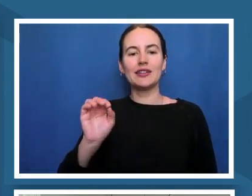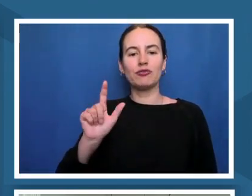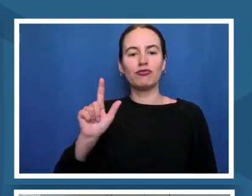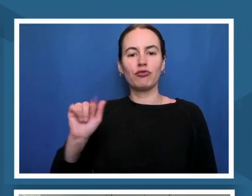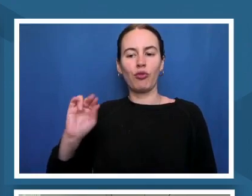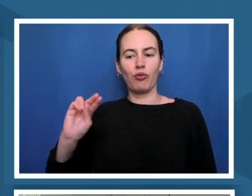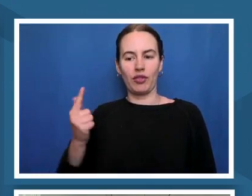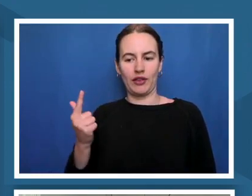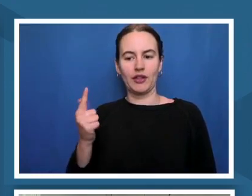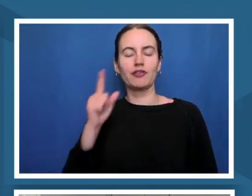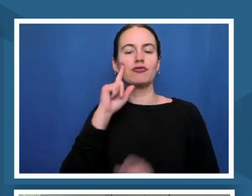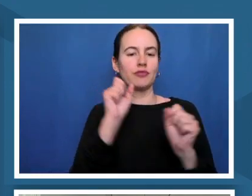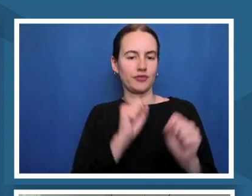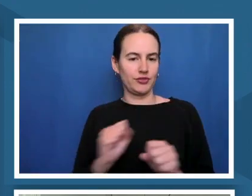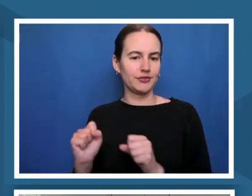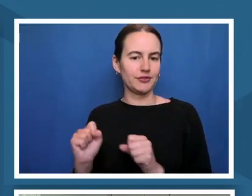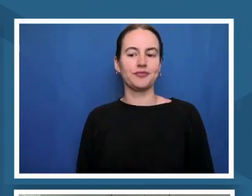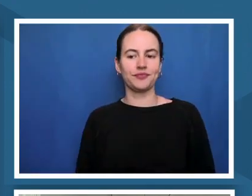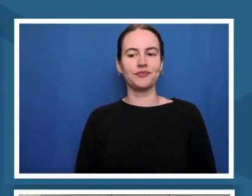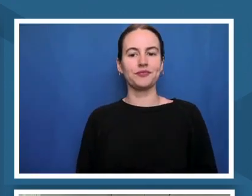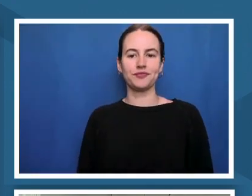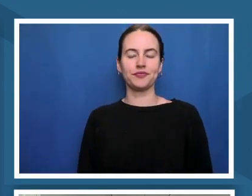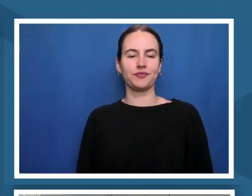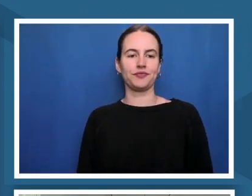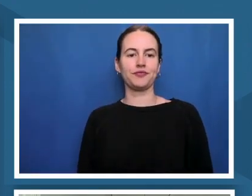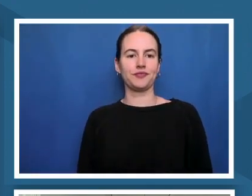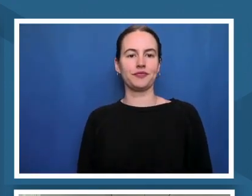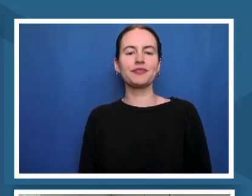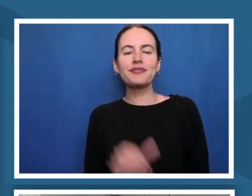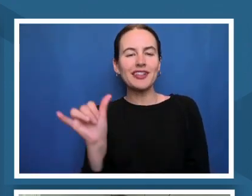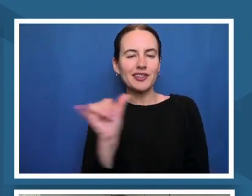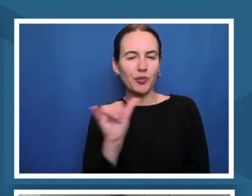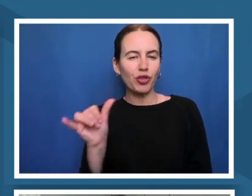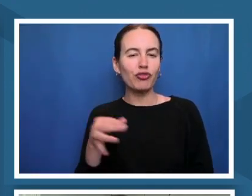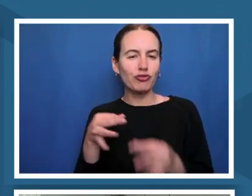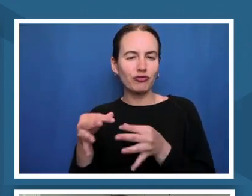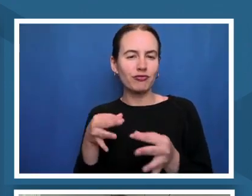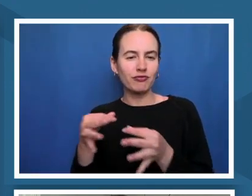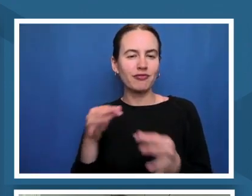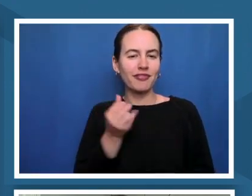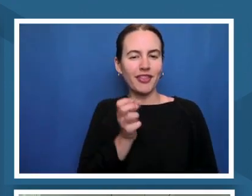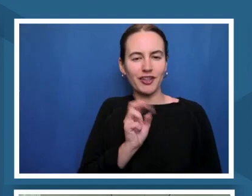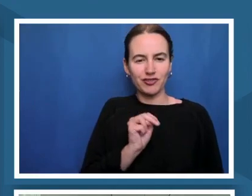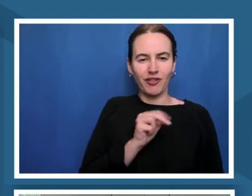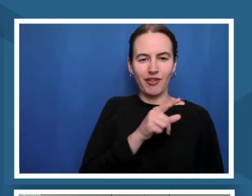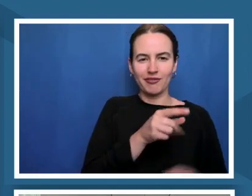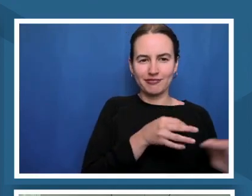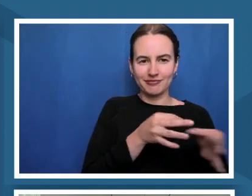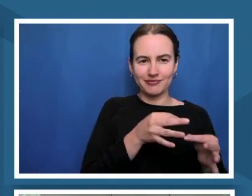um set of directions that jen walked us